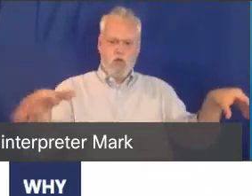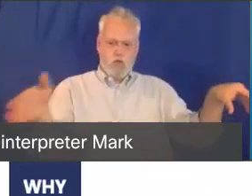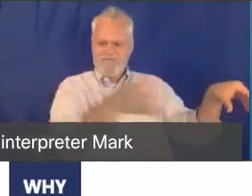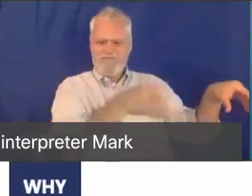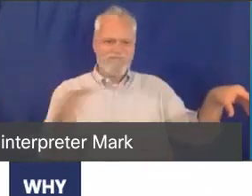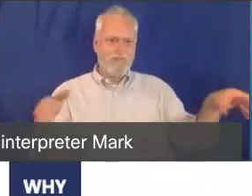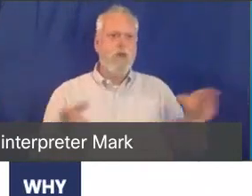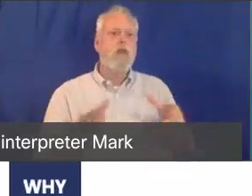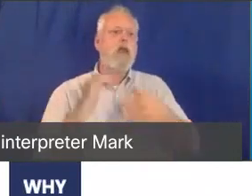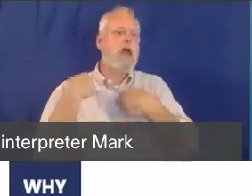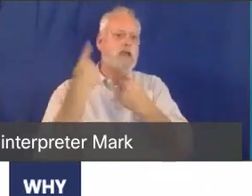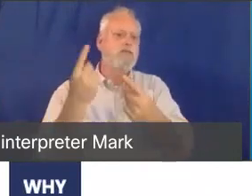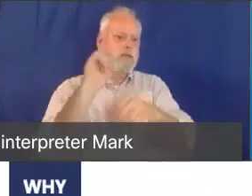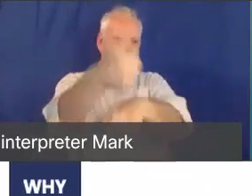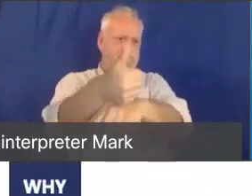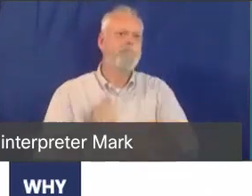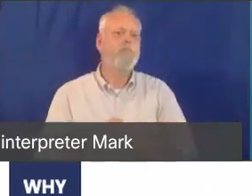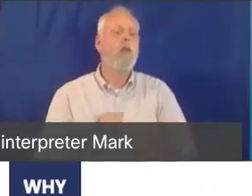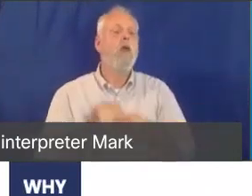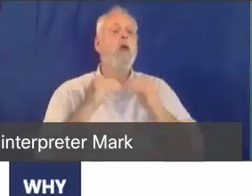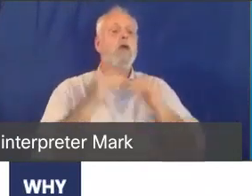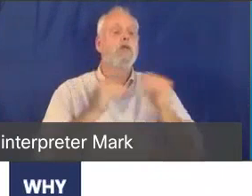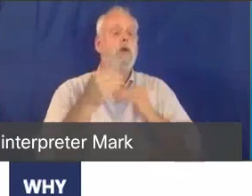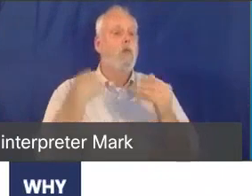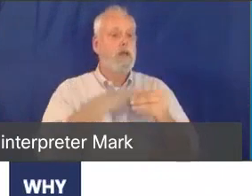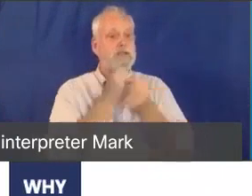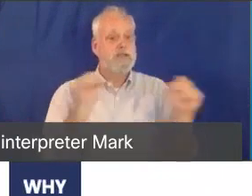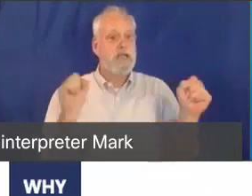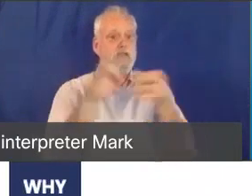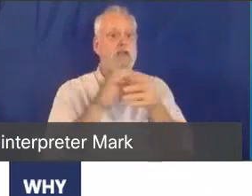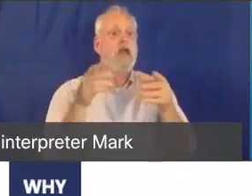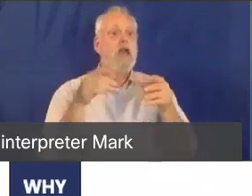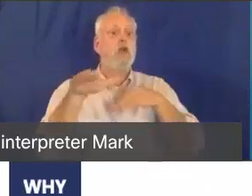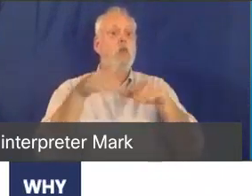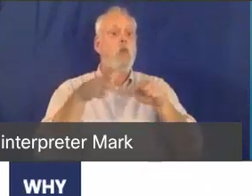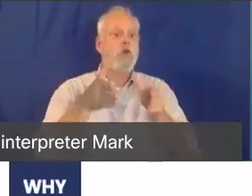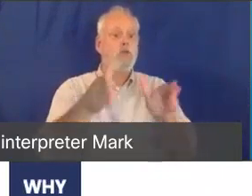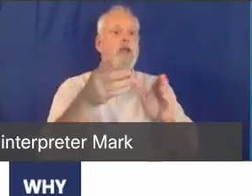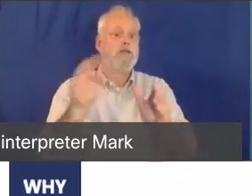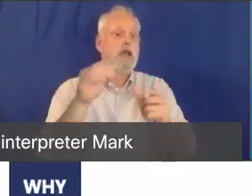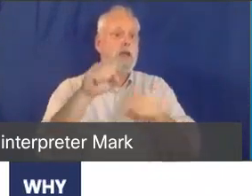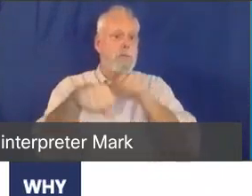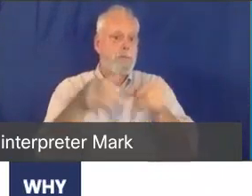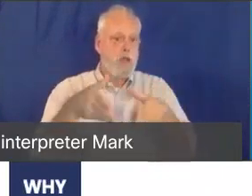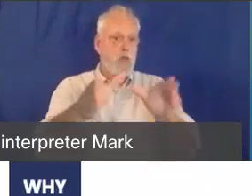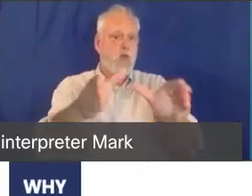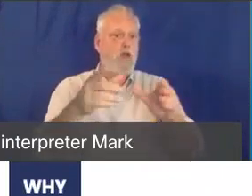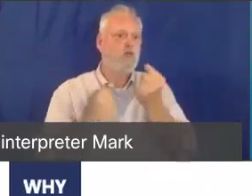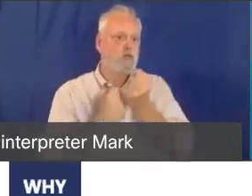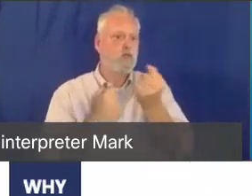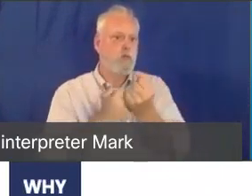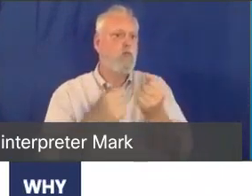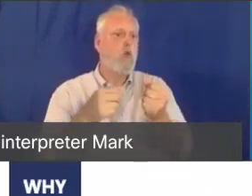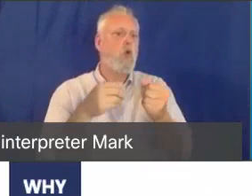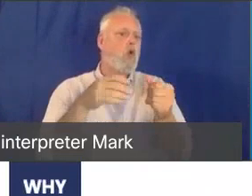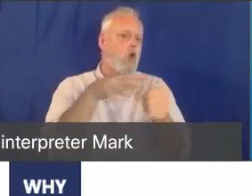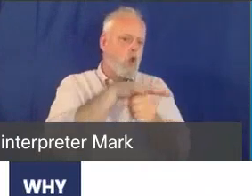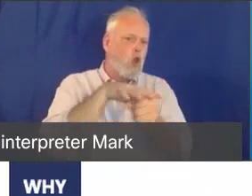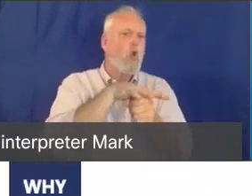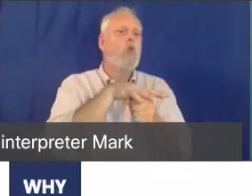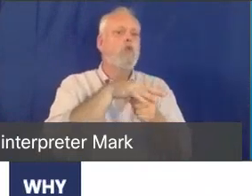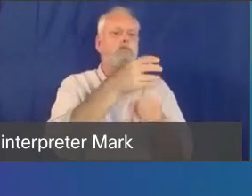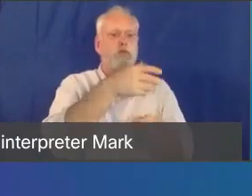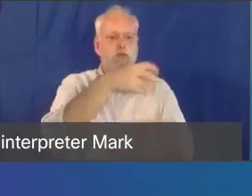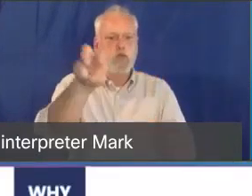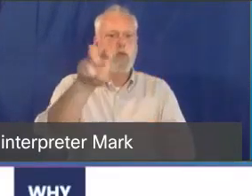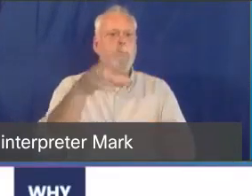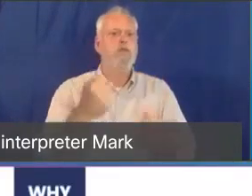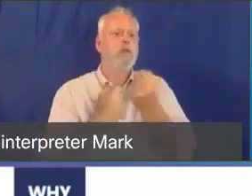So because we need to provide safe and connected walkways and parkways to support ships, support local trips and support data and city goals.